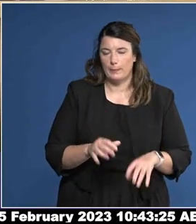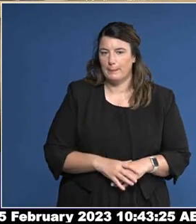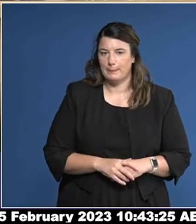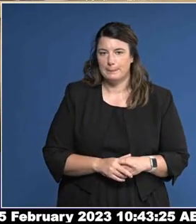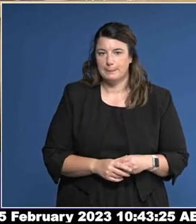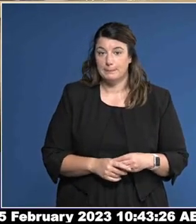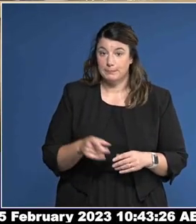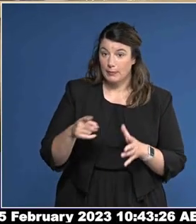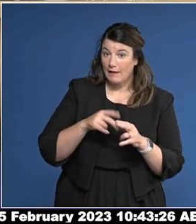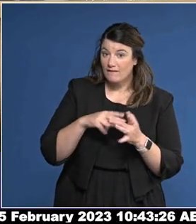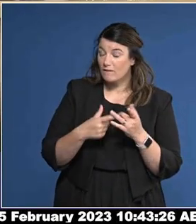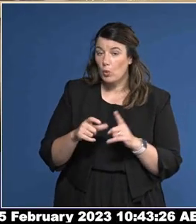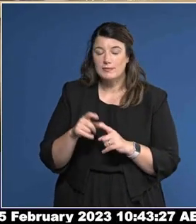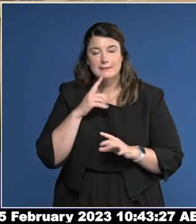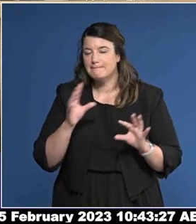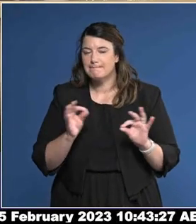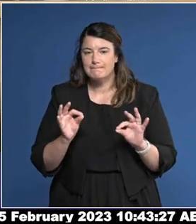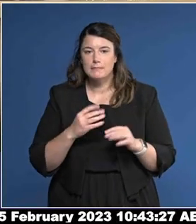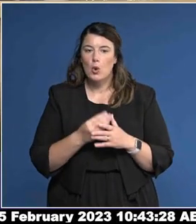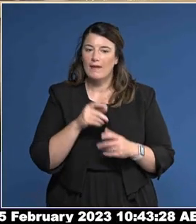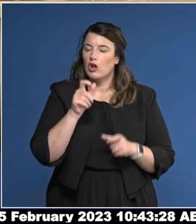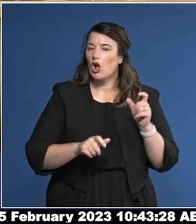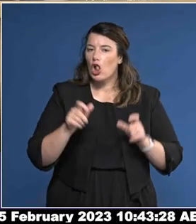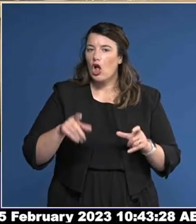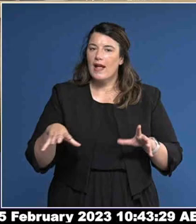No, only that we have had clients involved in some of the development of some